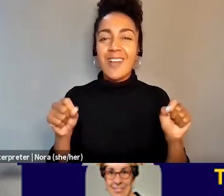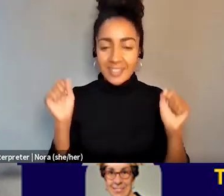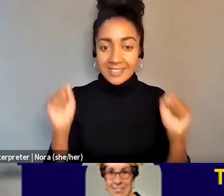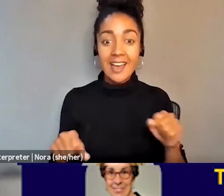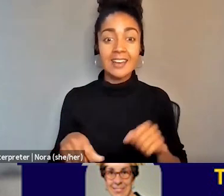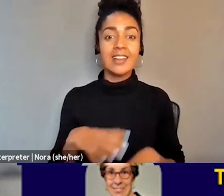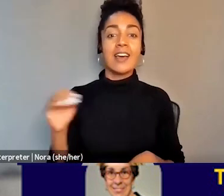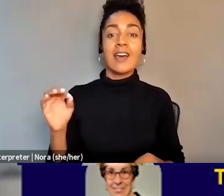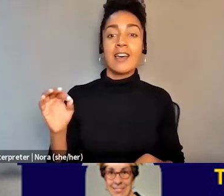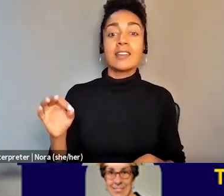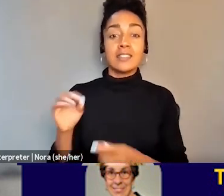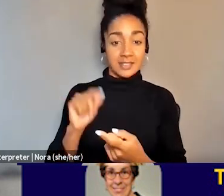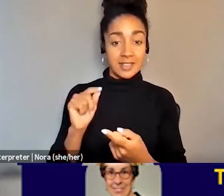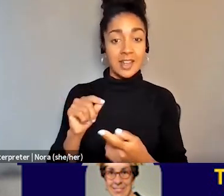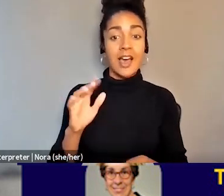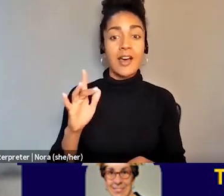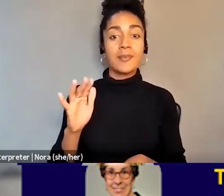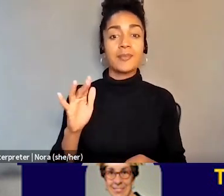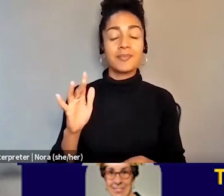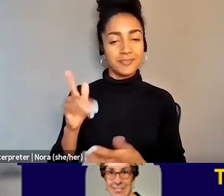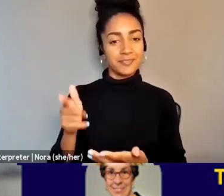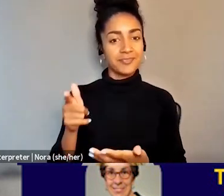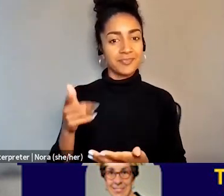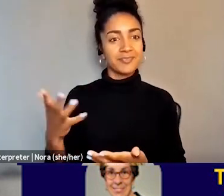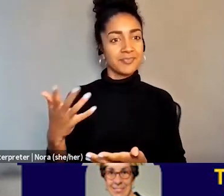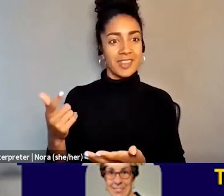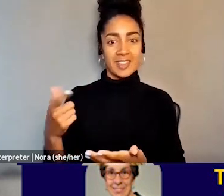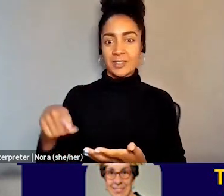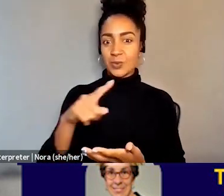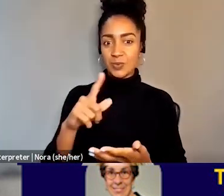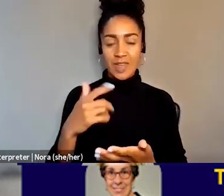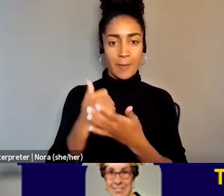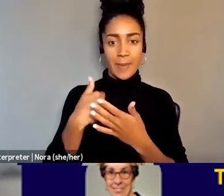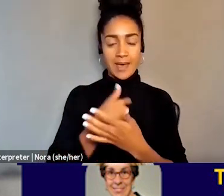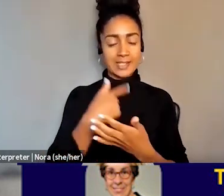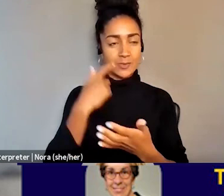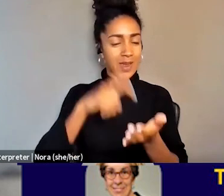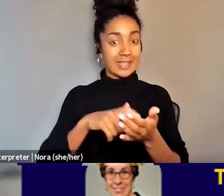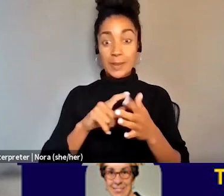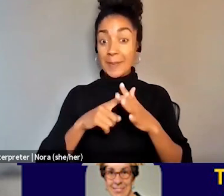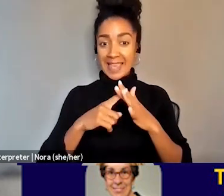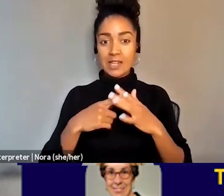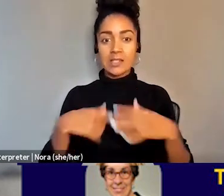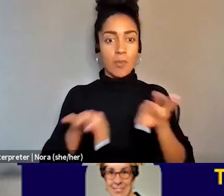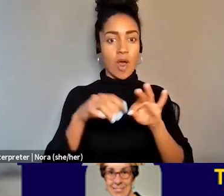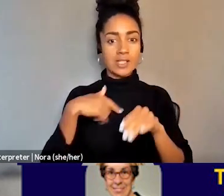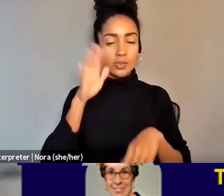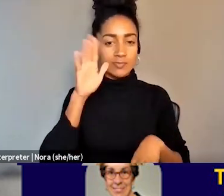at the beginning — to really engage our minds, and our work in this wicked problem that we have to solve.